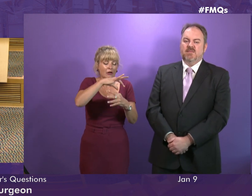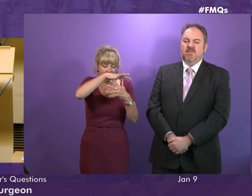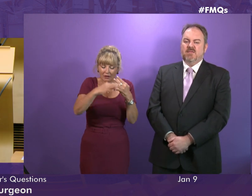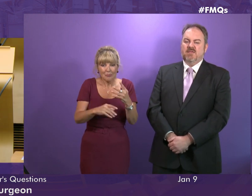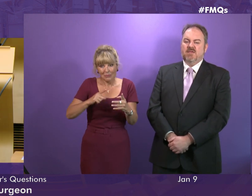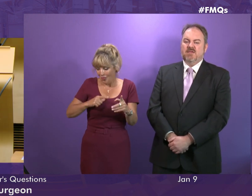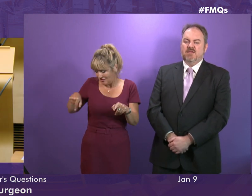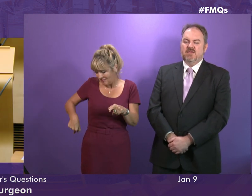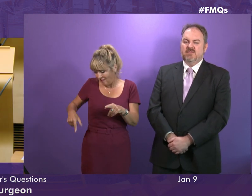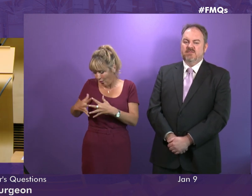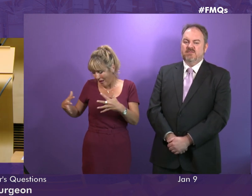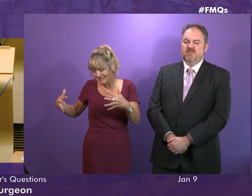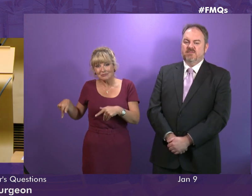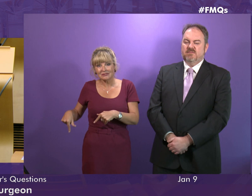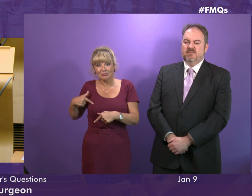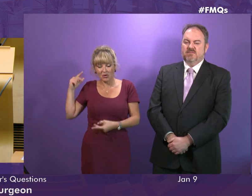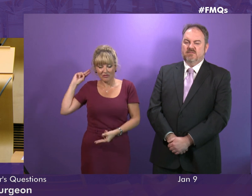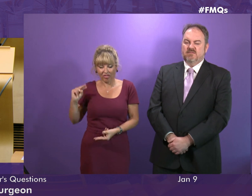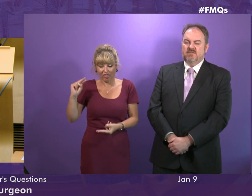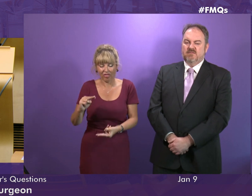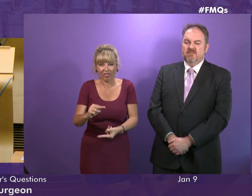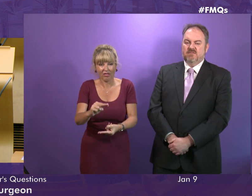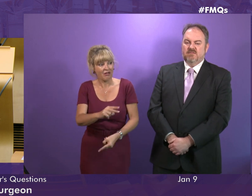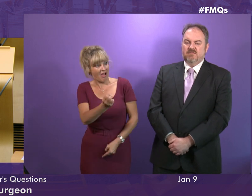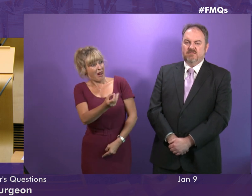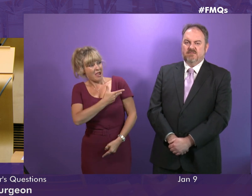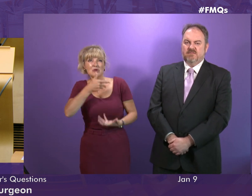Labour members are shouting, “Whose fault is that?” The architects and authors of